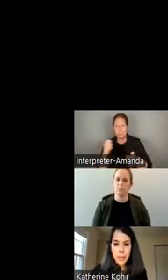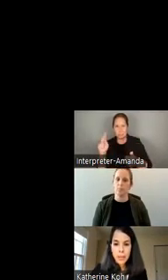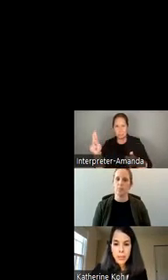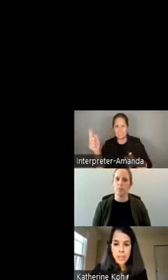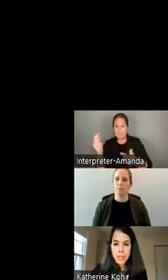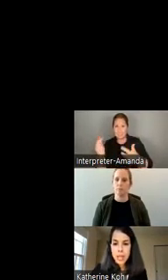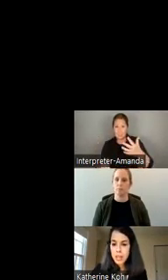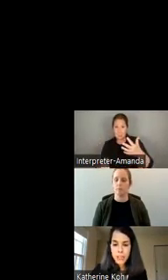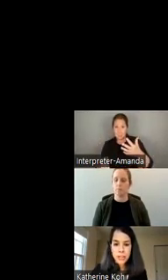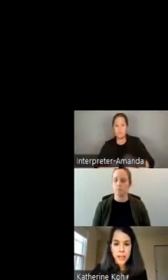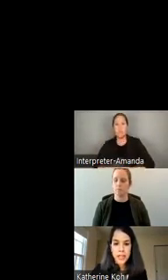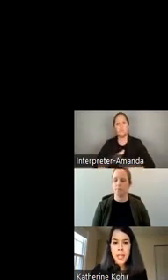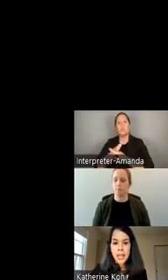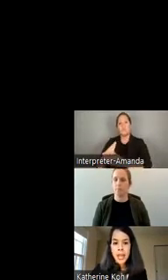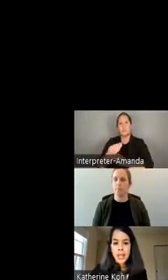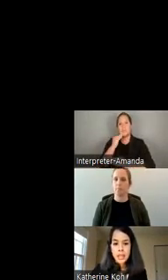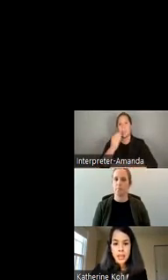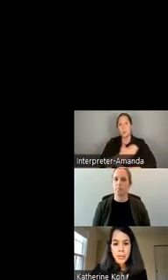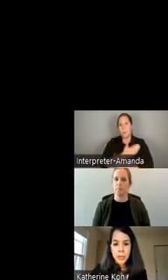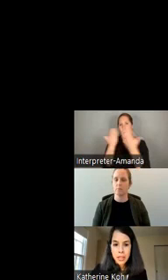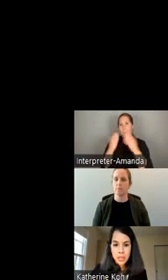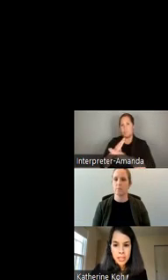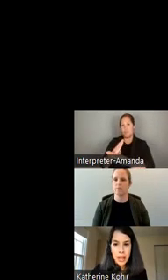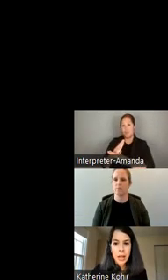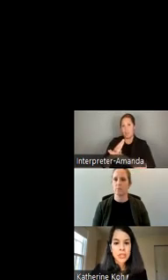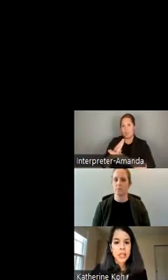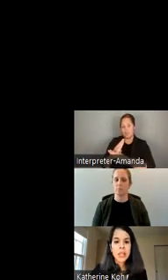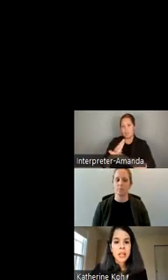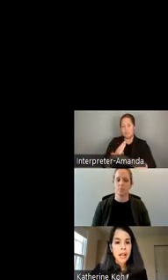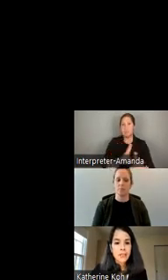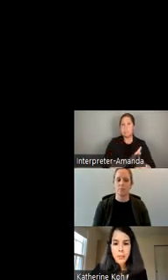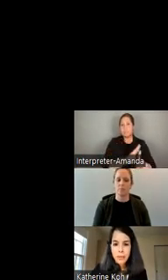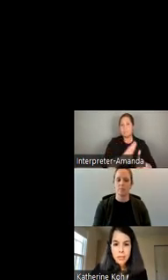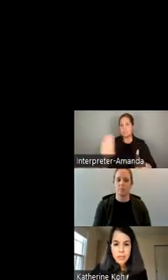becoming homeless in the first place and letting them move straight to housing from high-risk